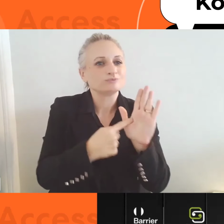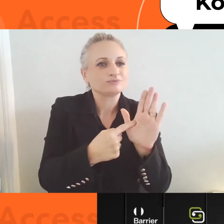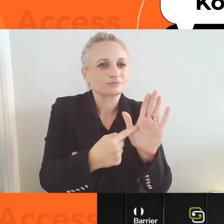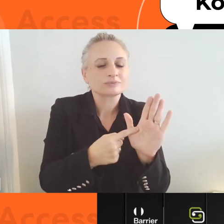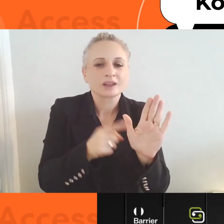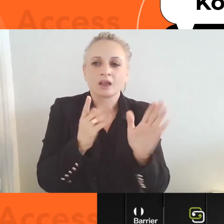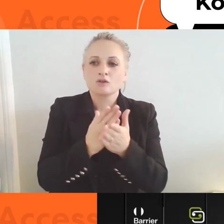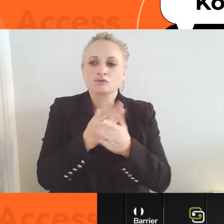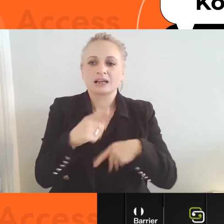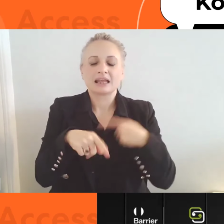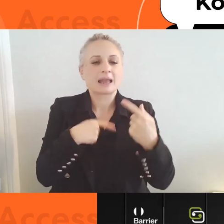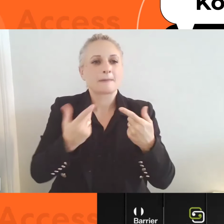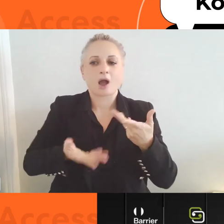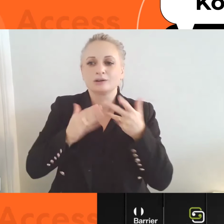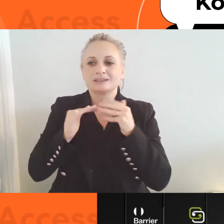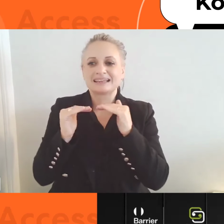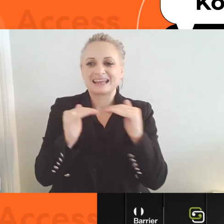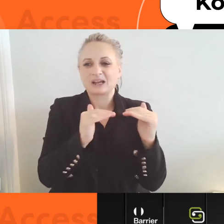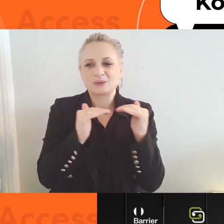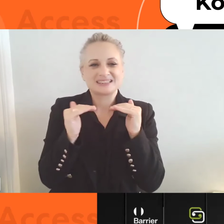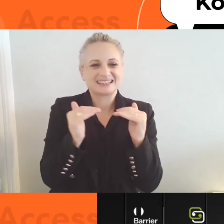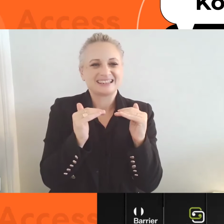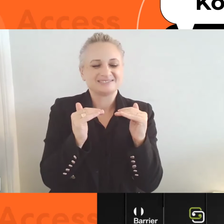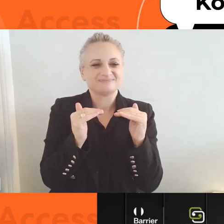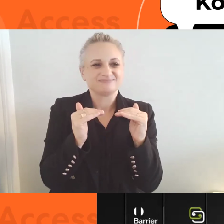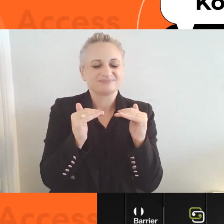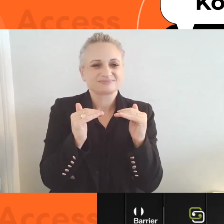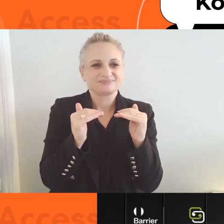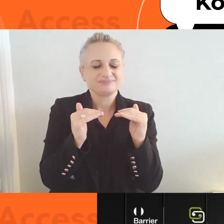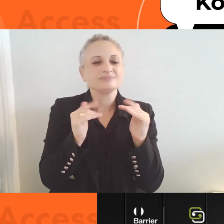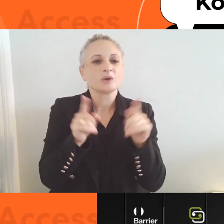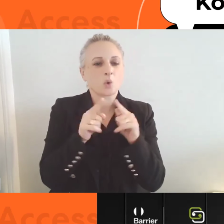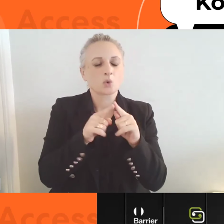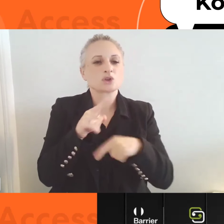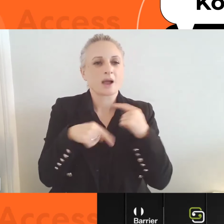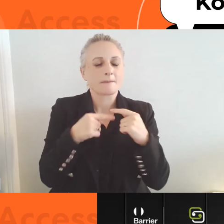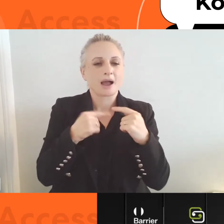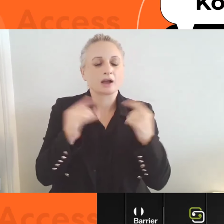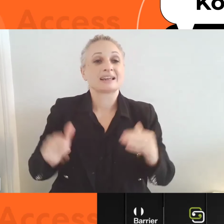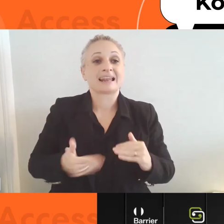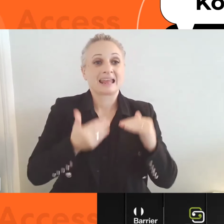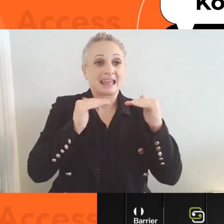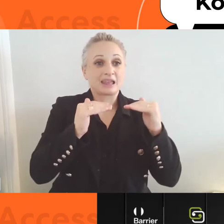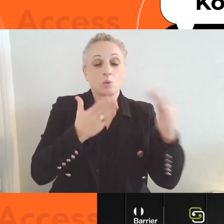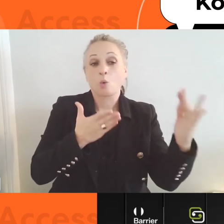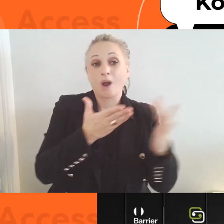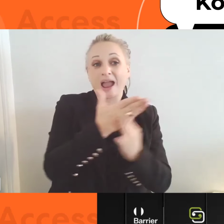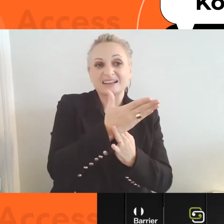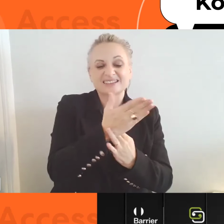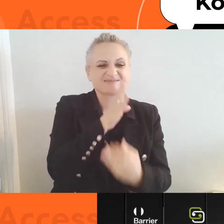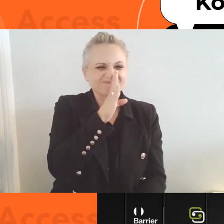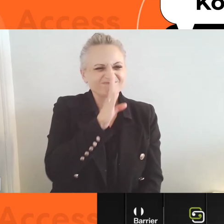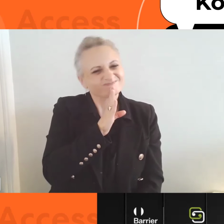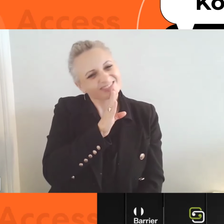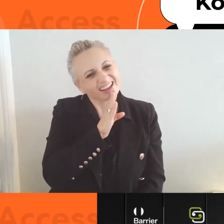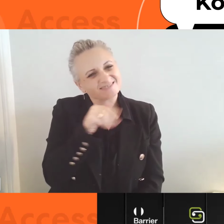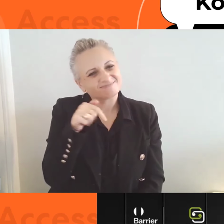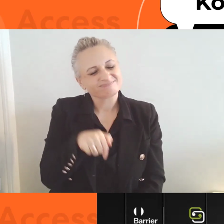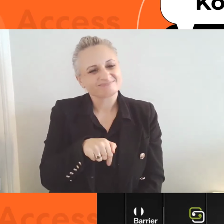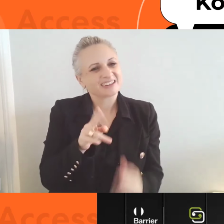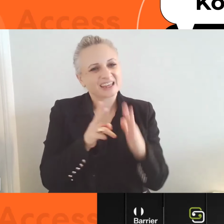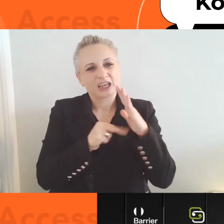and equitable access. Sadly here in New Zealand there is no accessibility